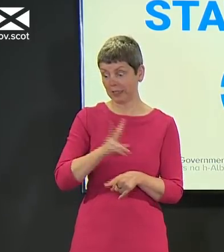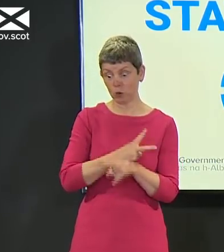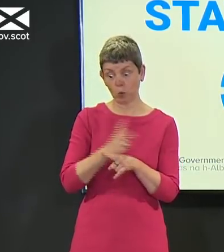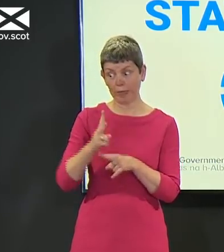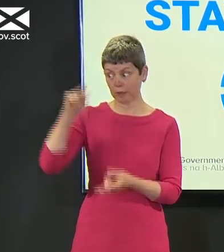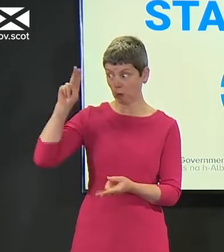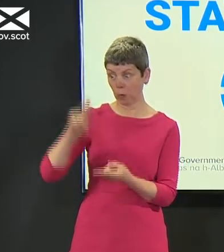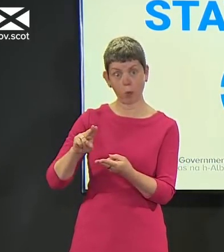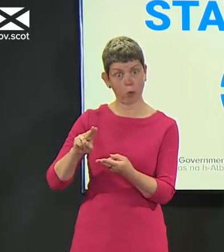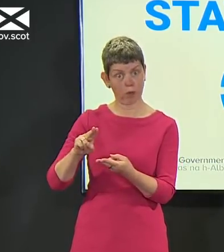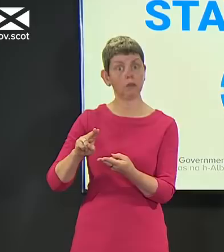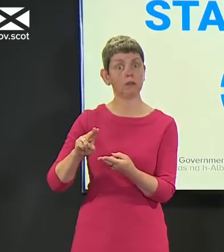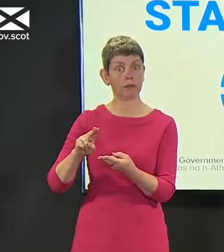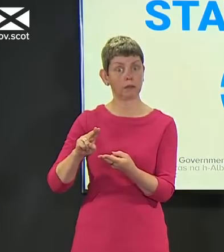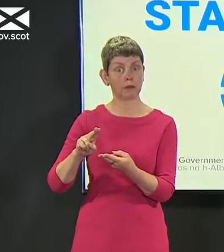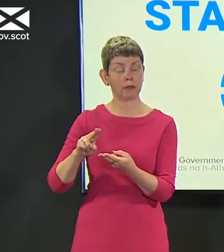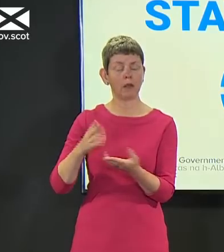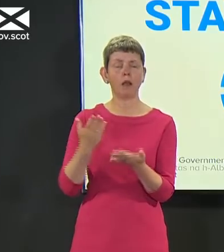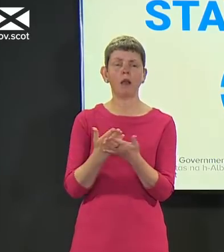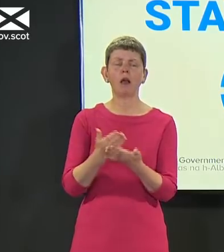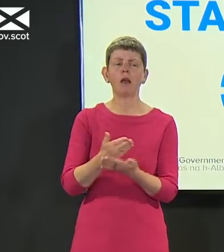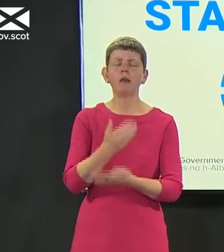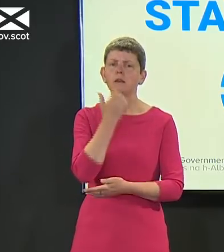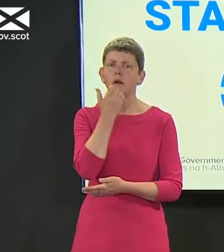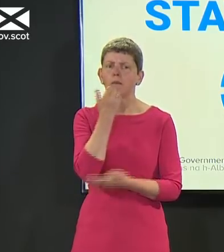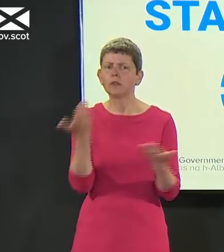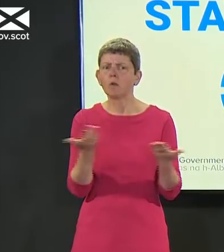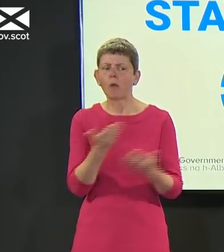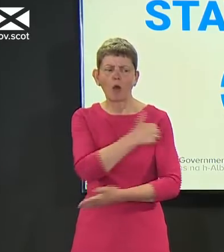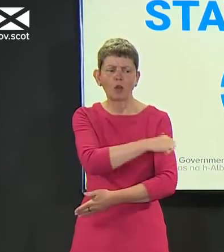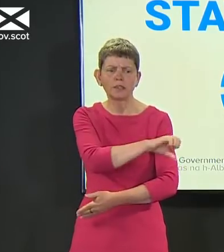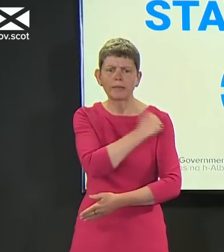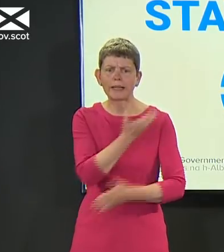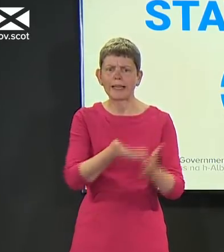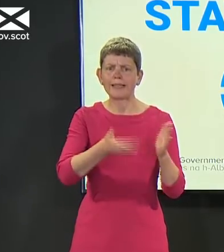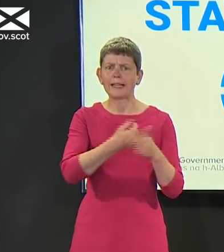we're also seeing the number of people in hospital and intensive care continue to reduce